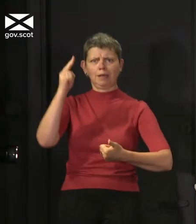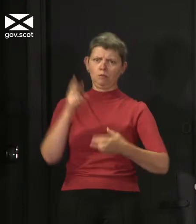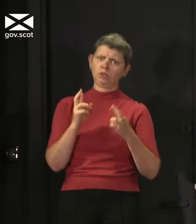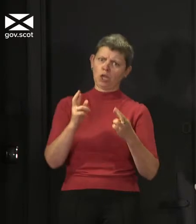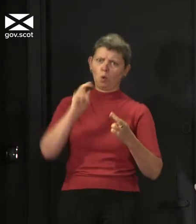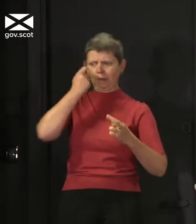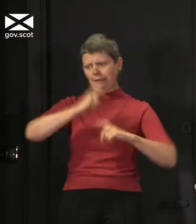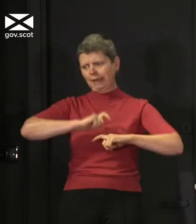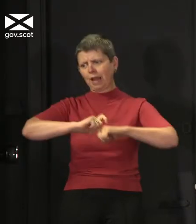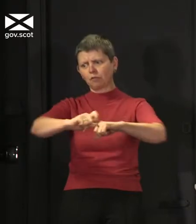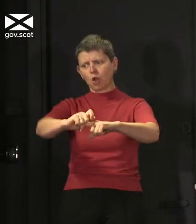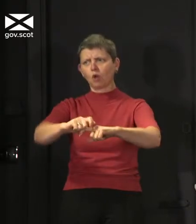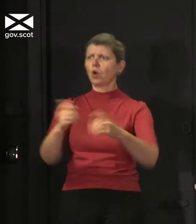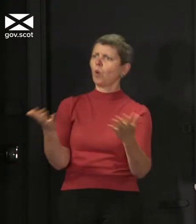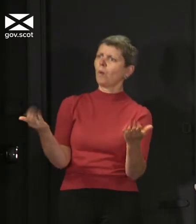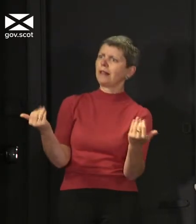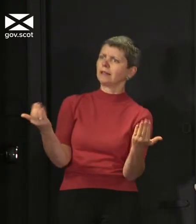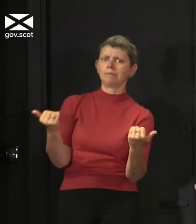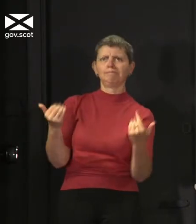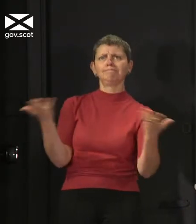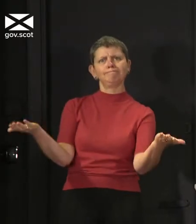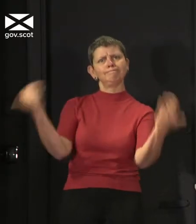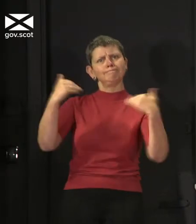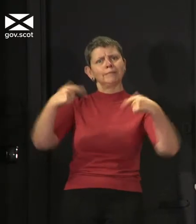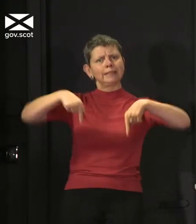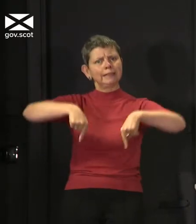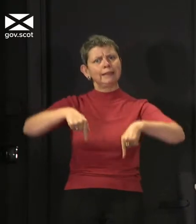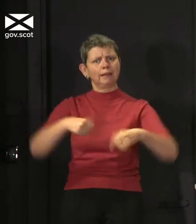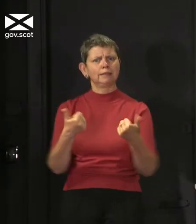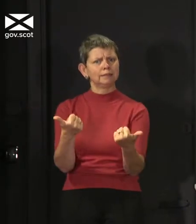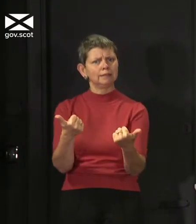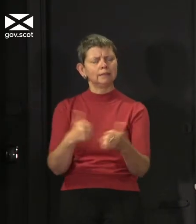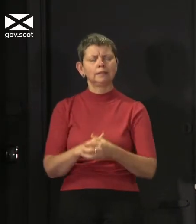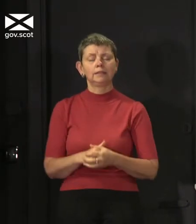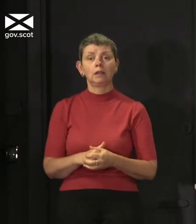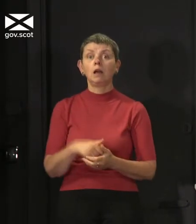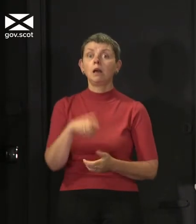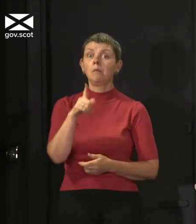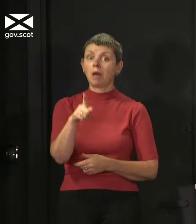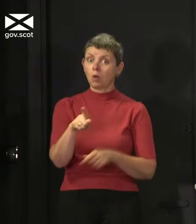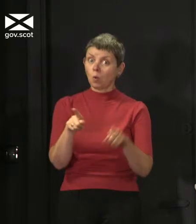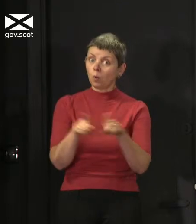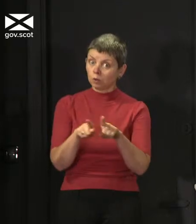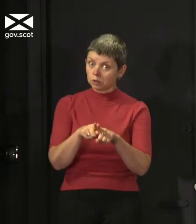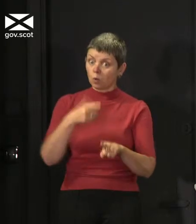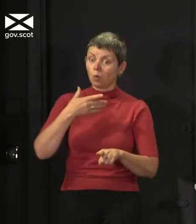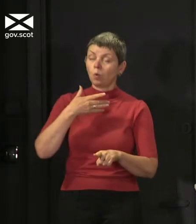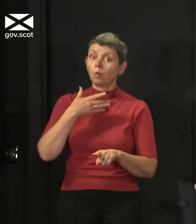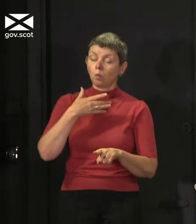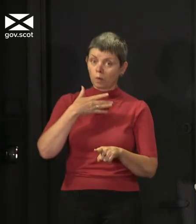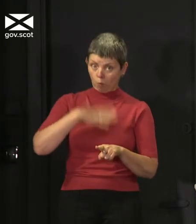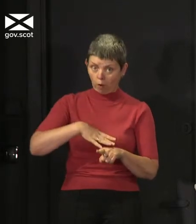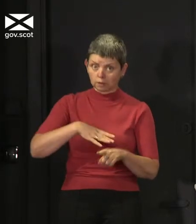of being an open and welcoming country. And we also want, if possible, for obvious practical